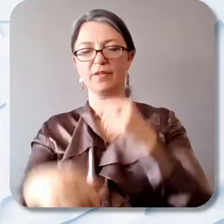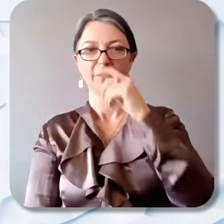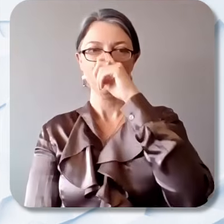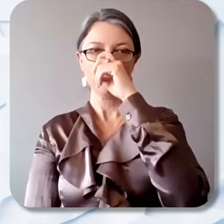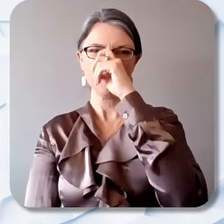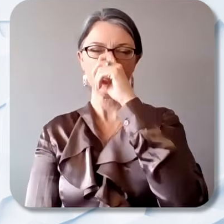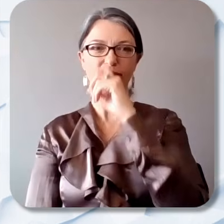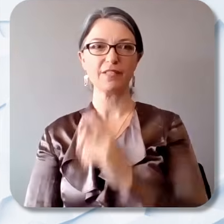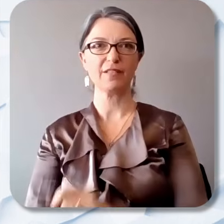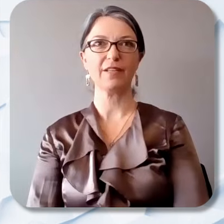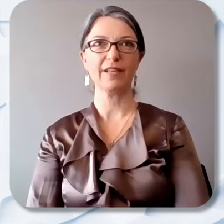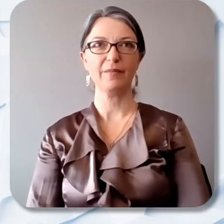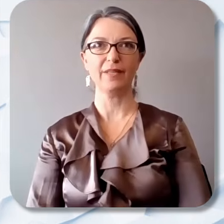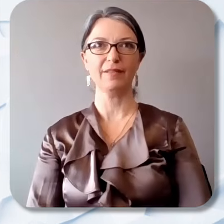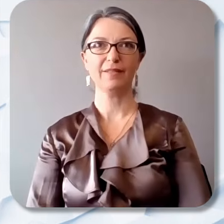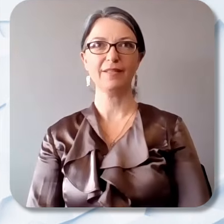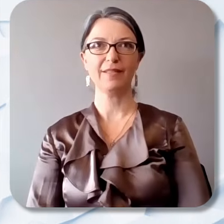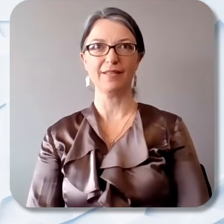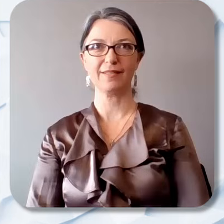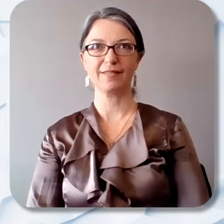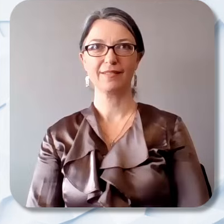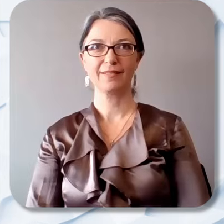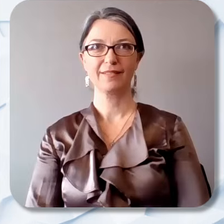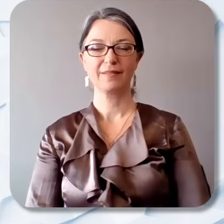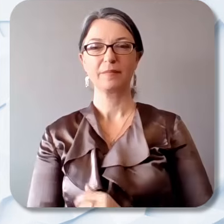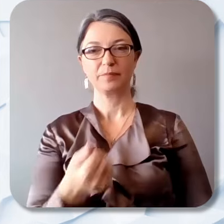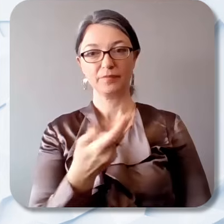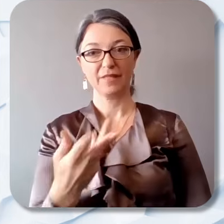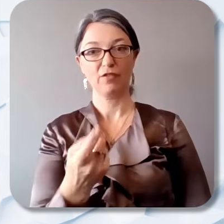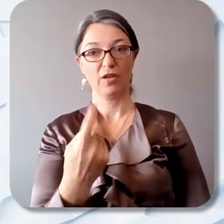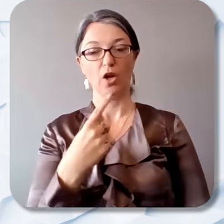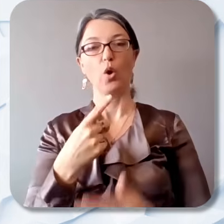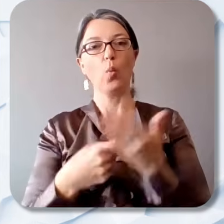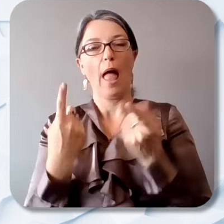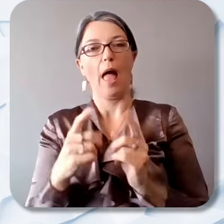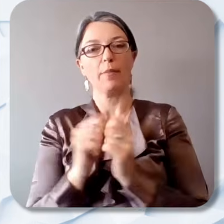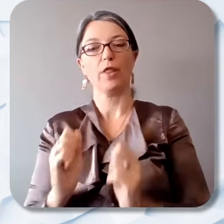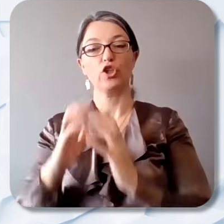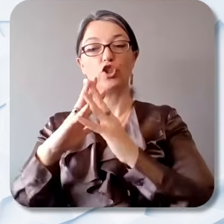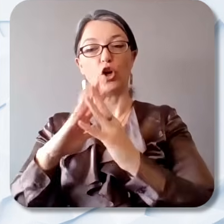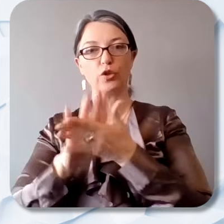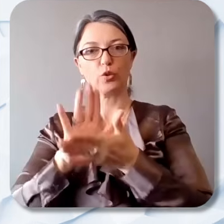We're getting some charter questions about what to do with the Charter information, and